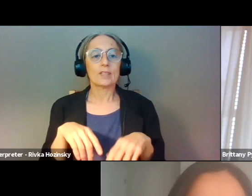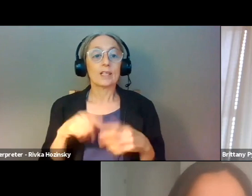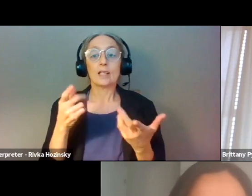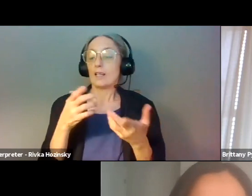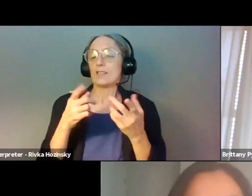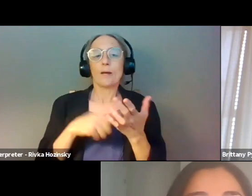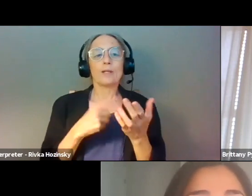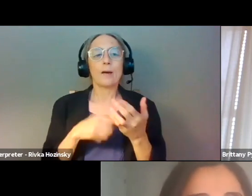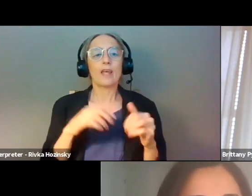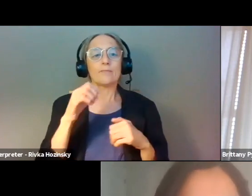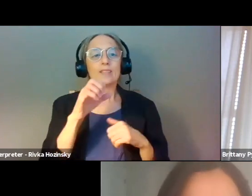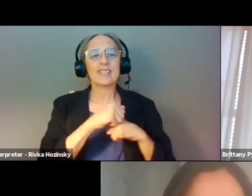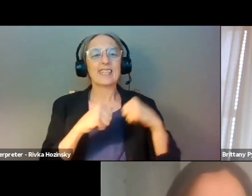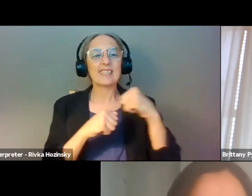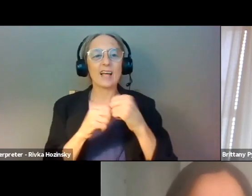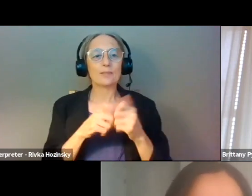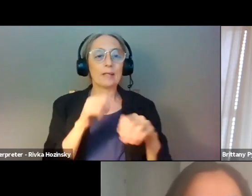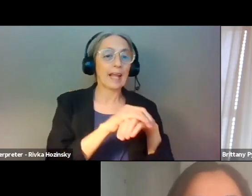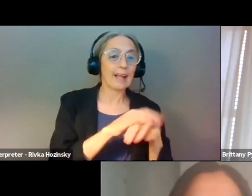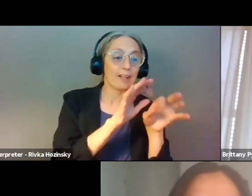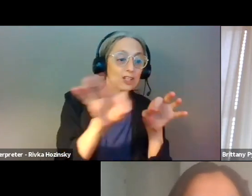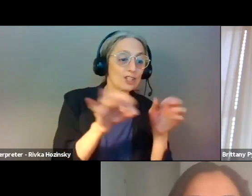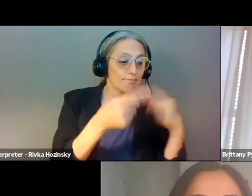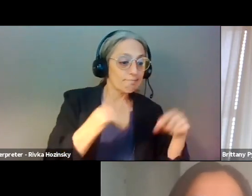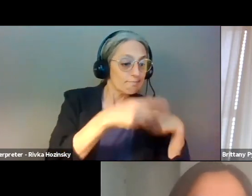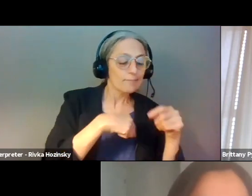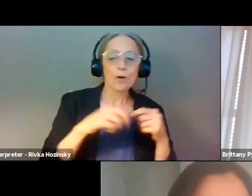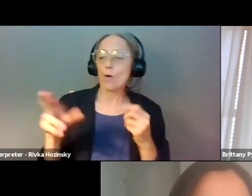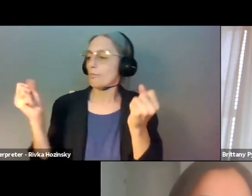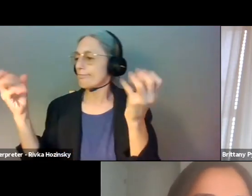So my recommendation would be if you know